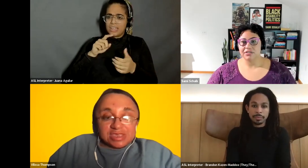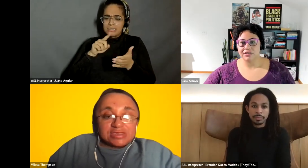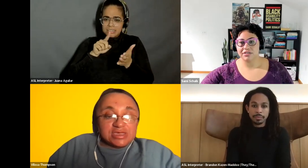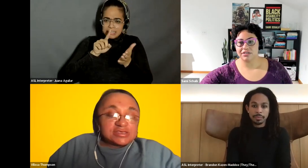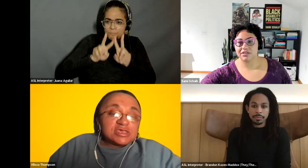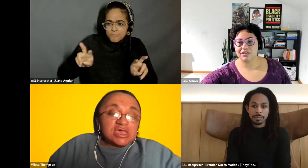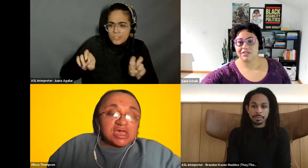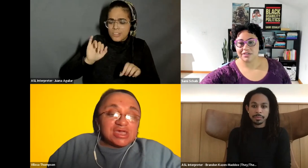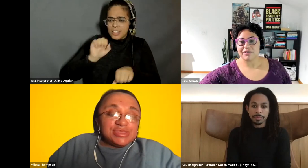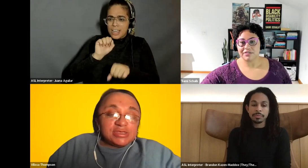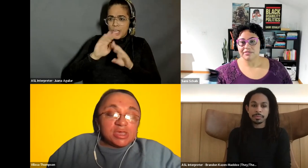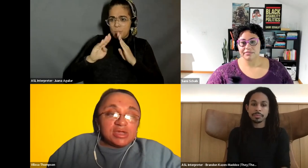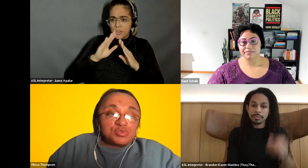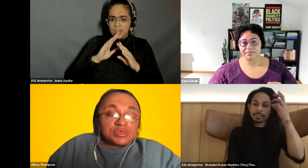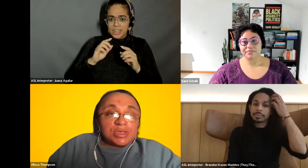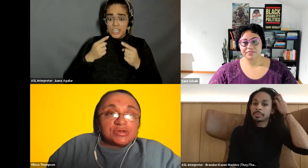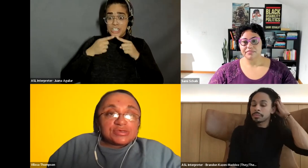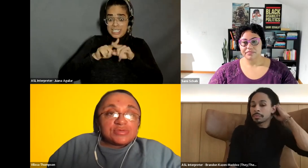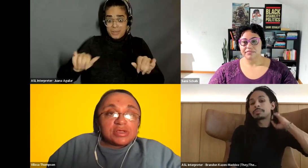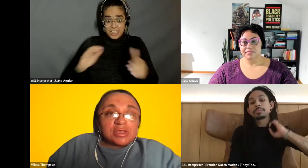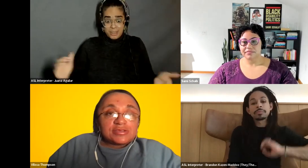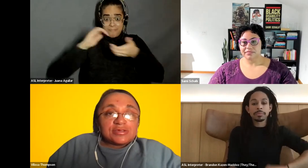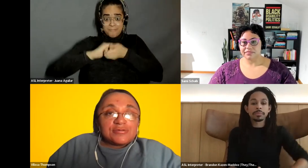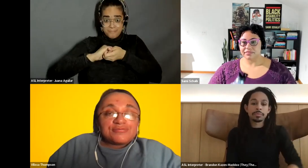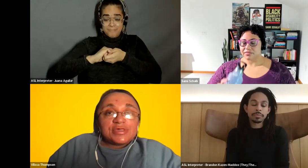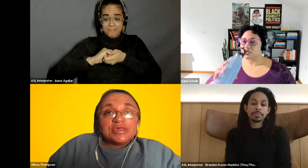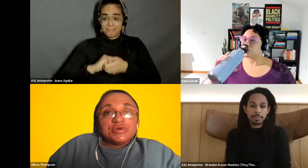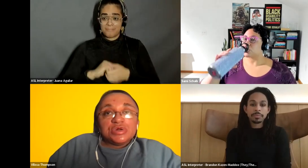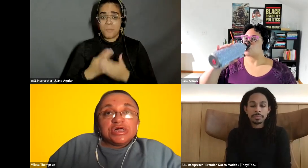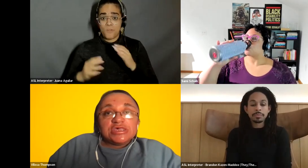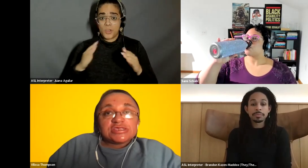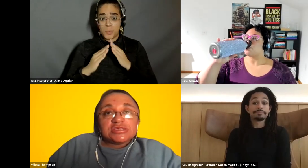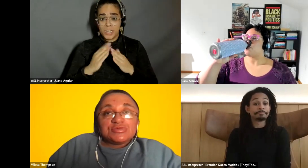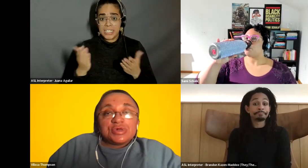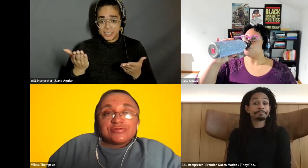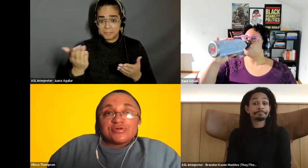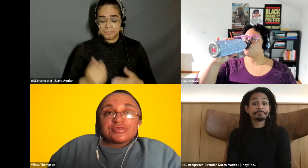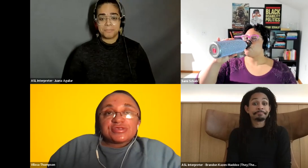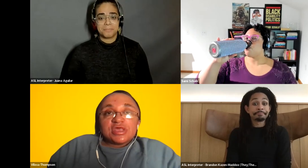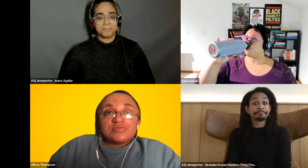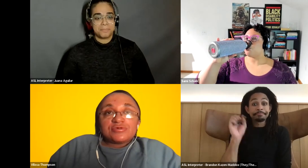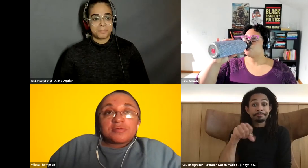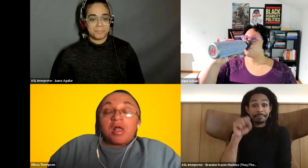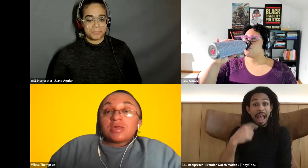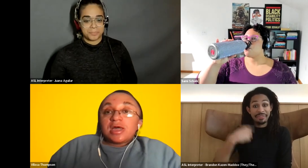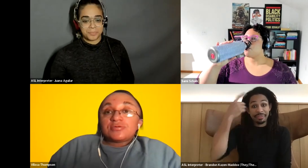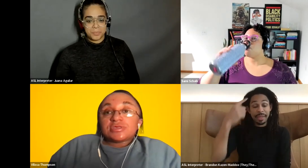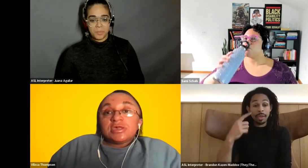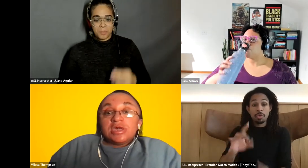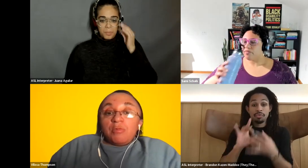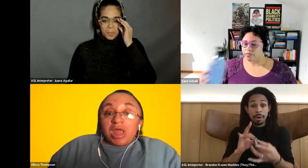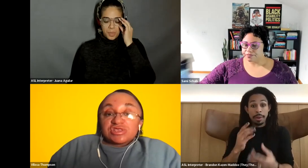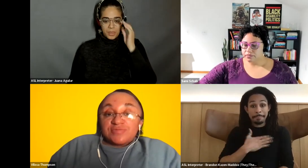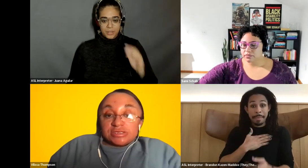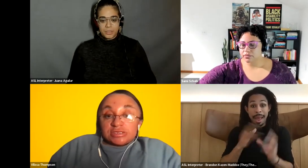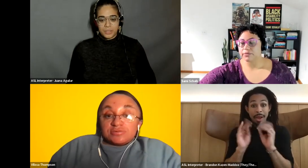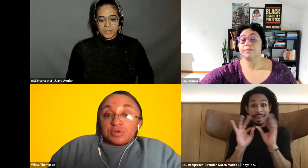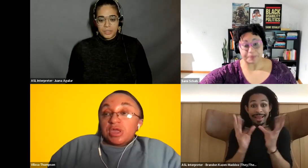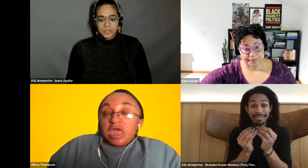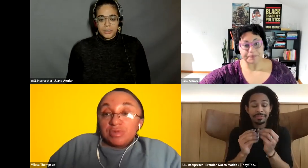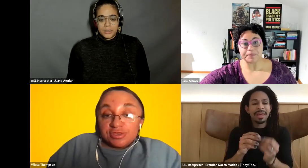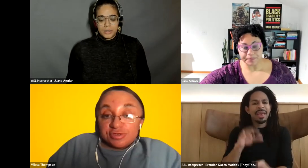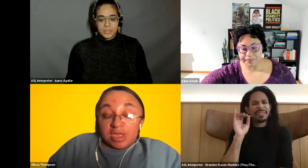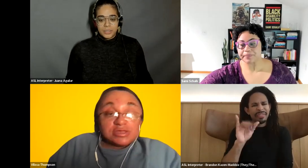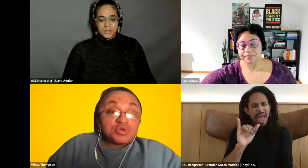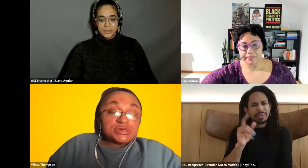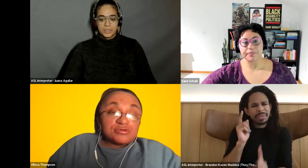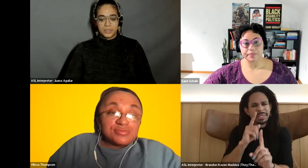Vilissa Thompson: Yes, I think that with Harriet Tubman Collective it was one of the first examples of calling out black spaces for their ableism. A erasure.